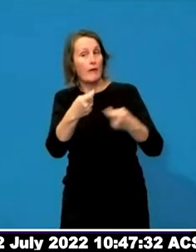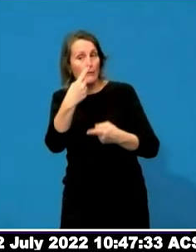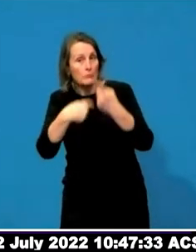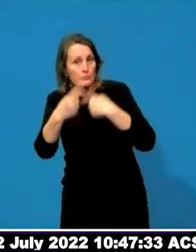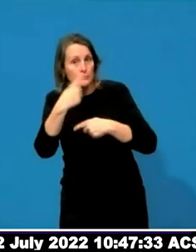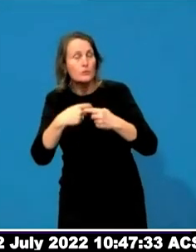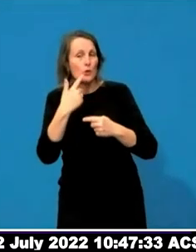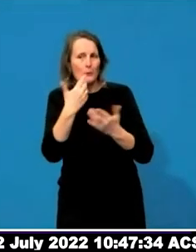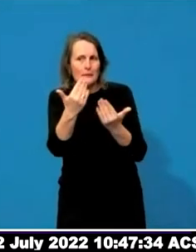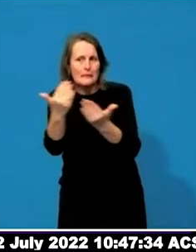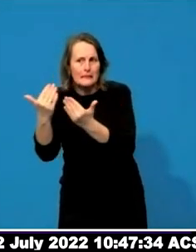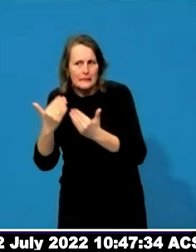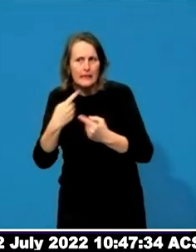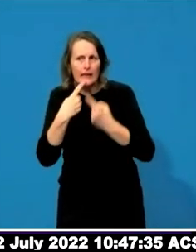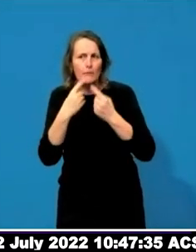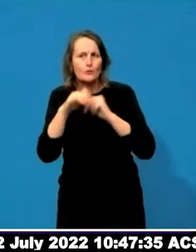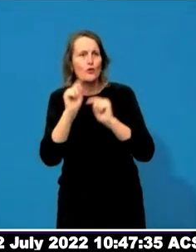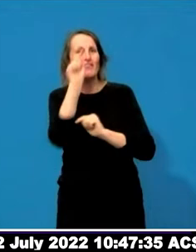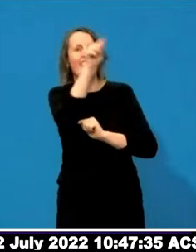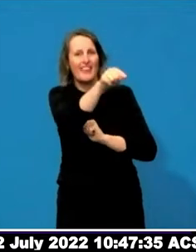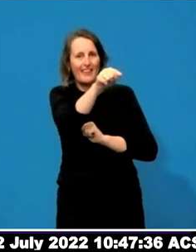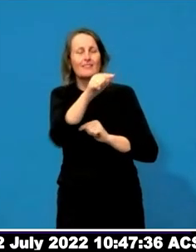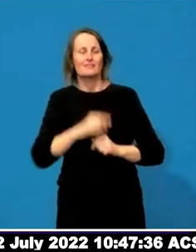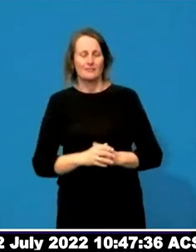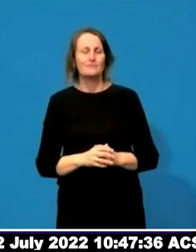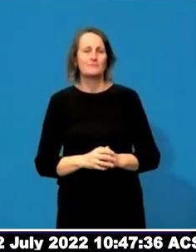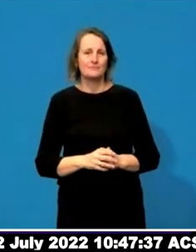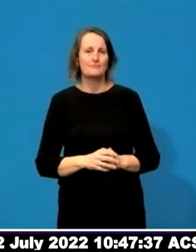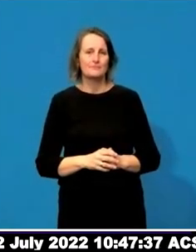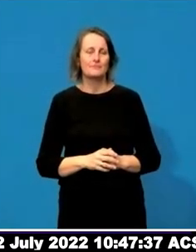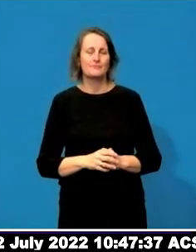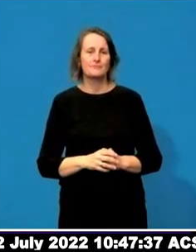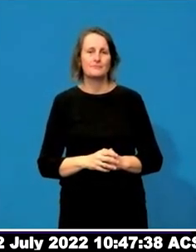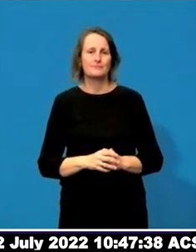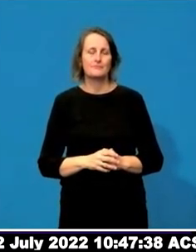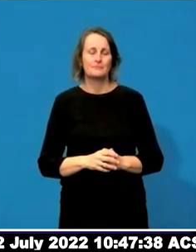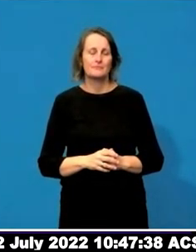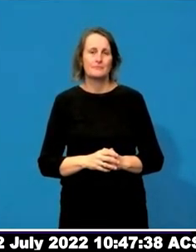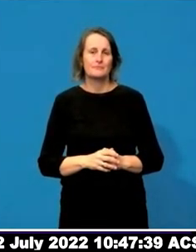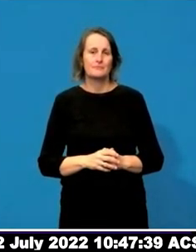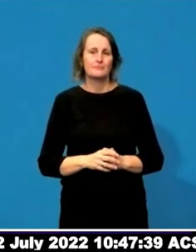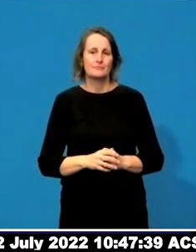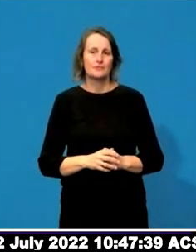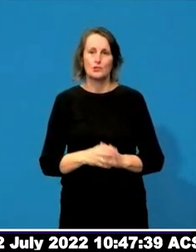from those sources that are close to the person in terms of - of what's happening.